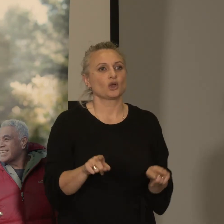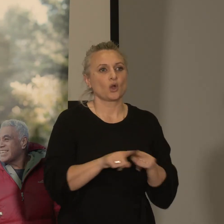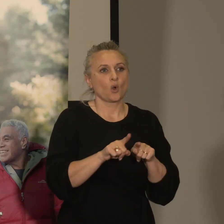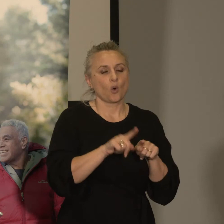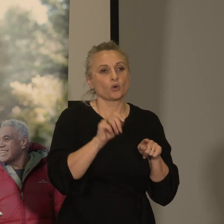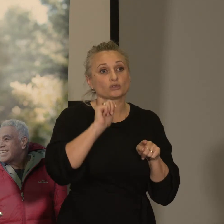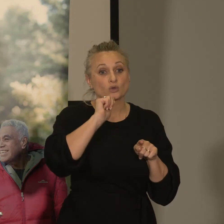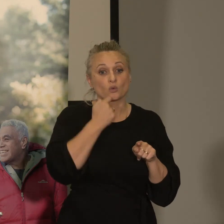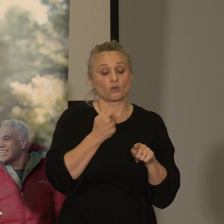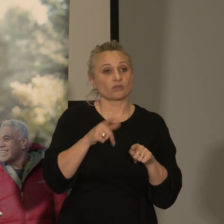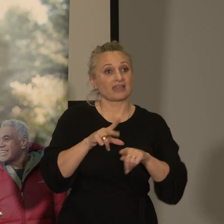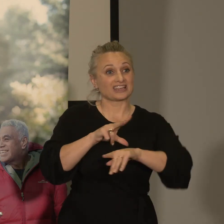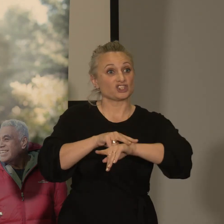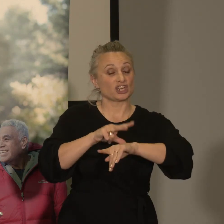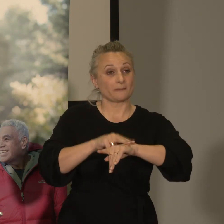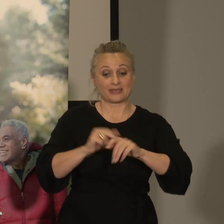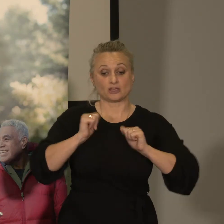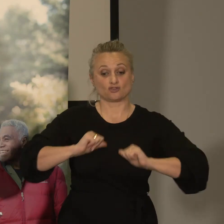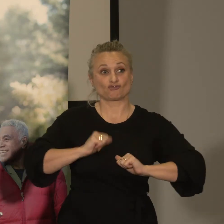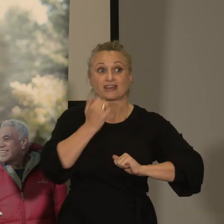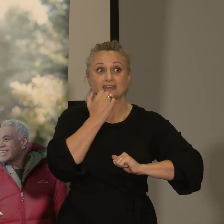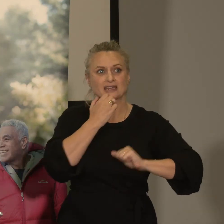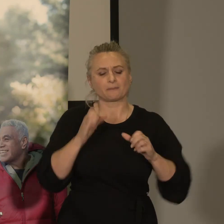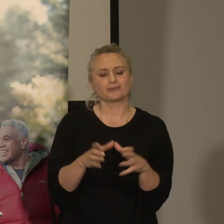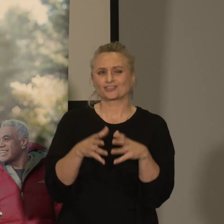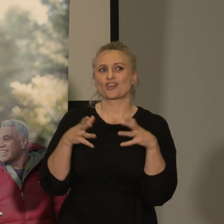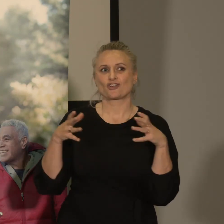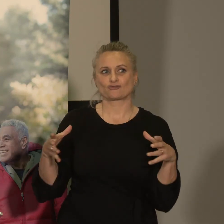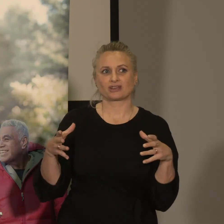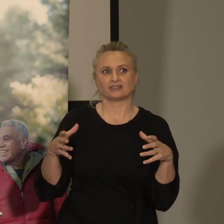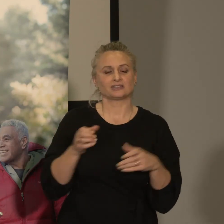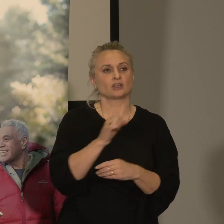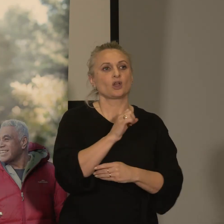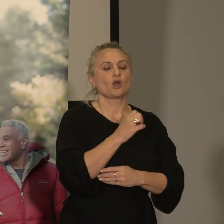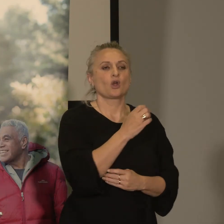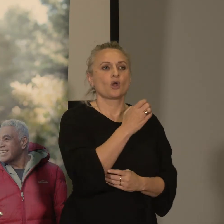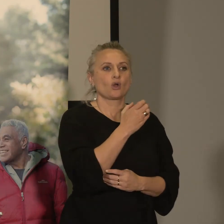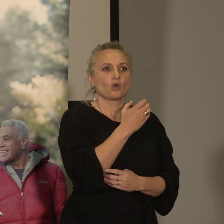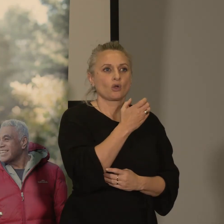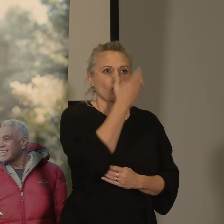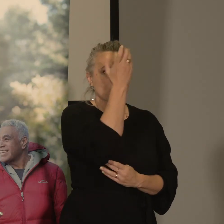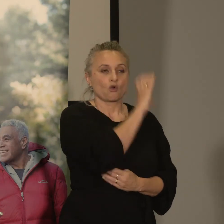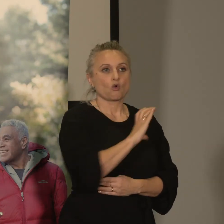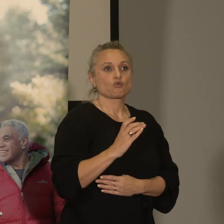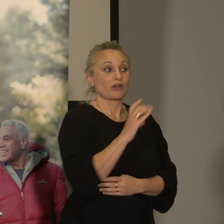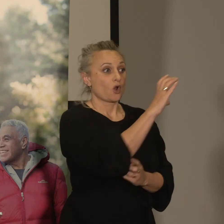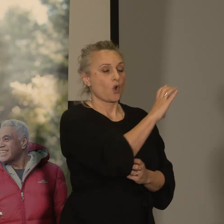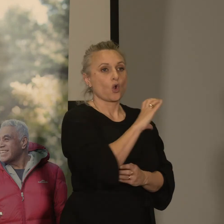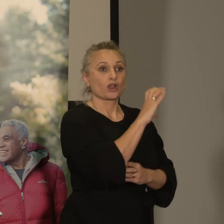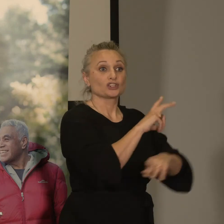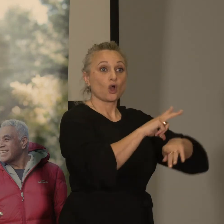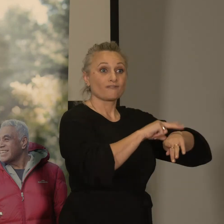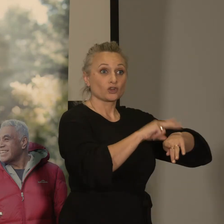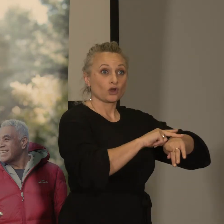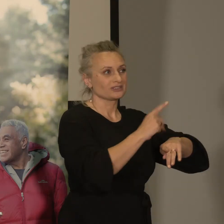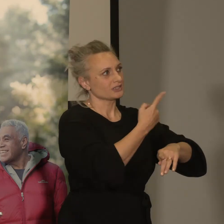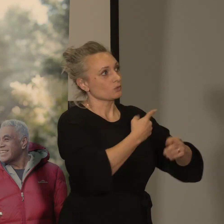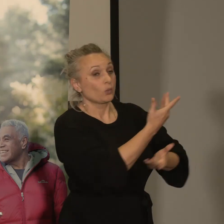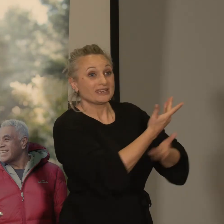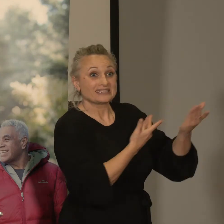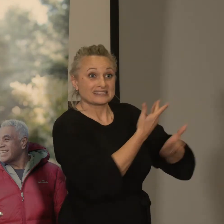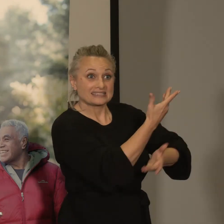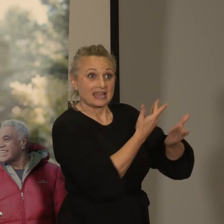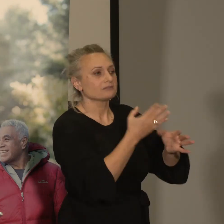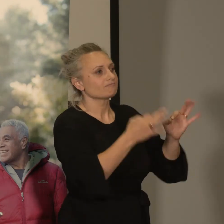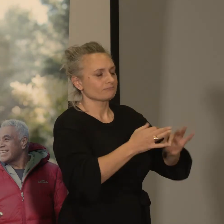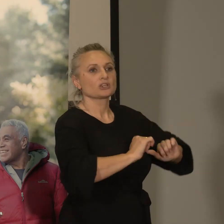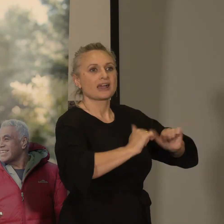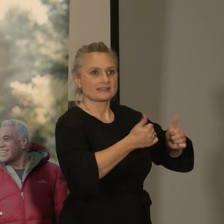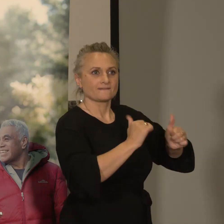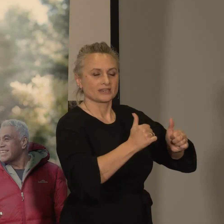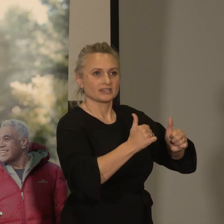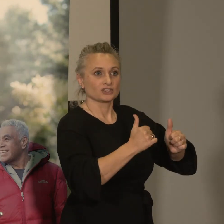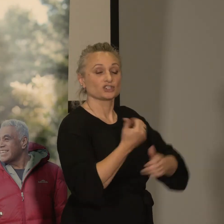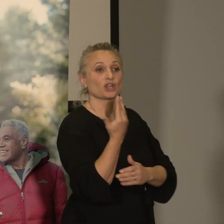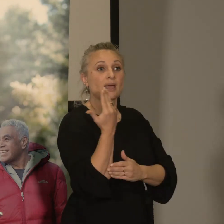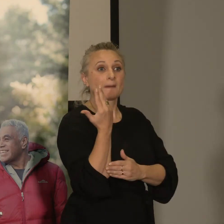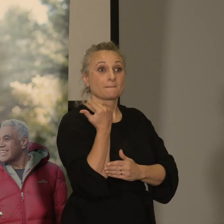general practitioner training